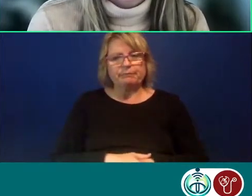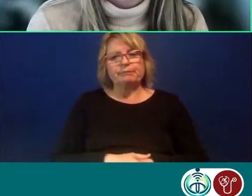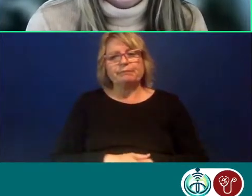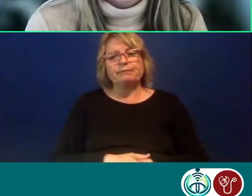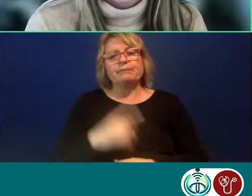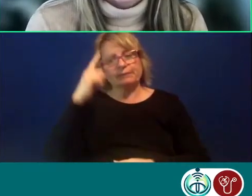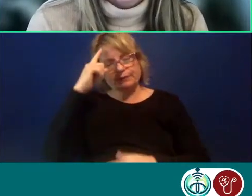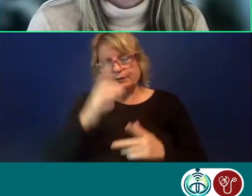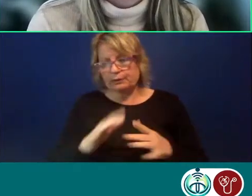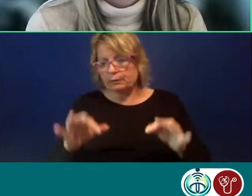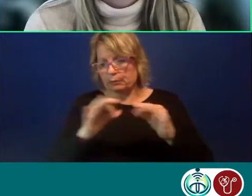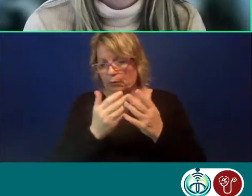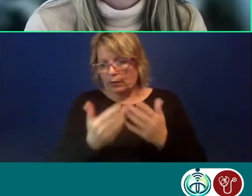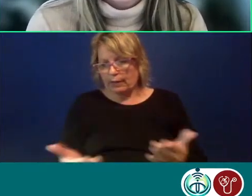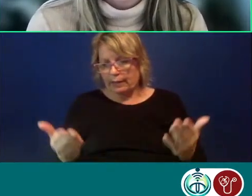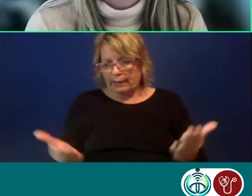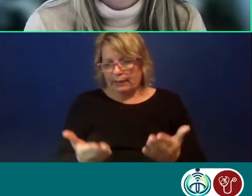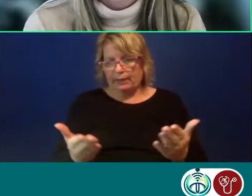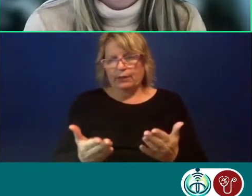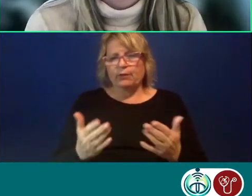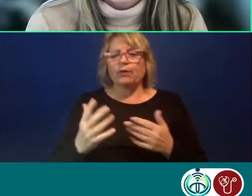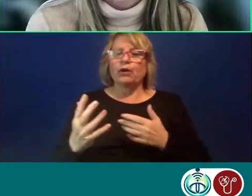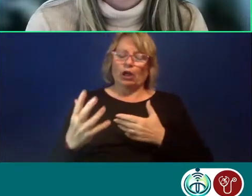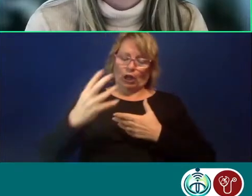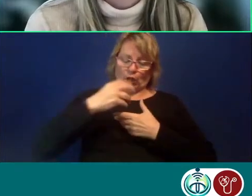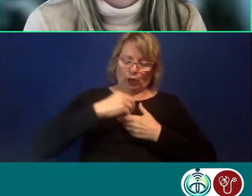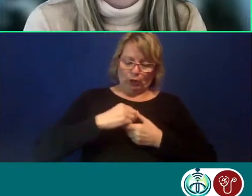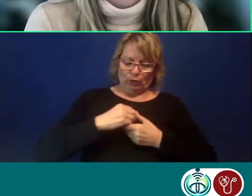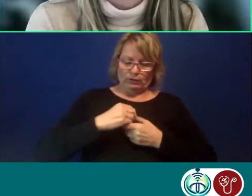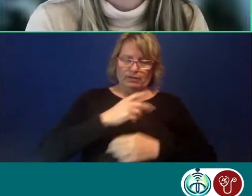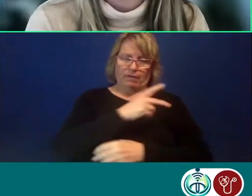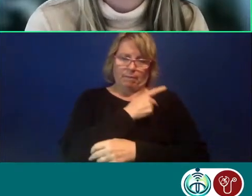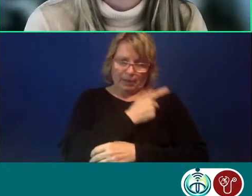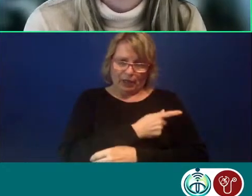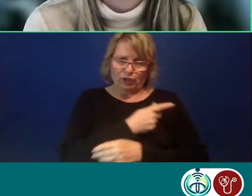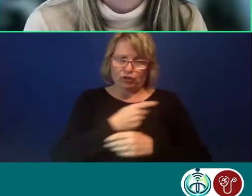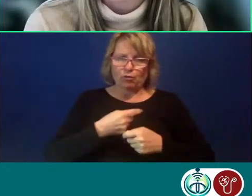takeaway here, is that inclusive patient provider interaction, requires understanding of verbal,